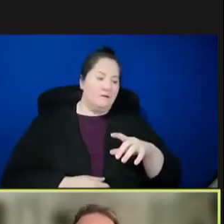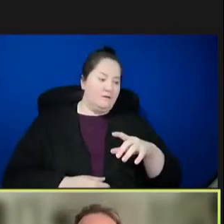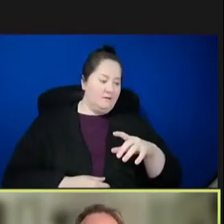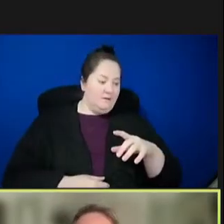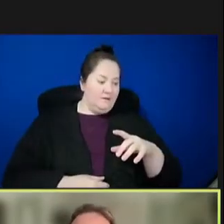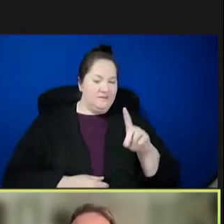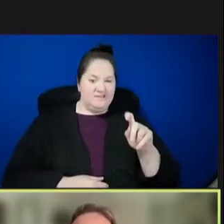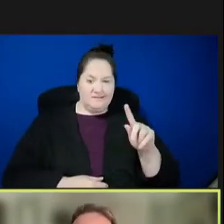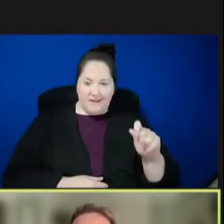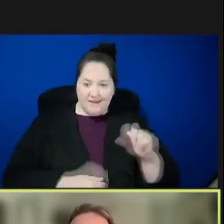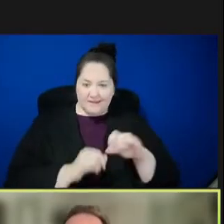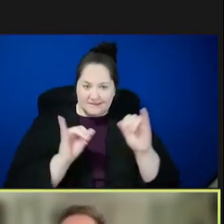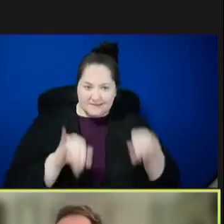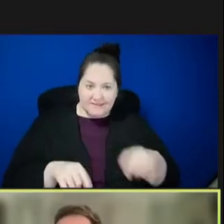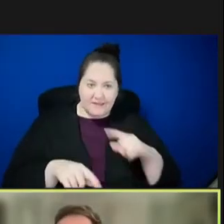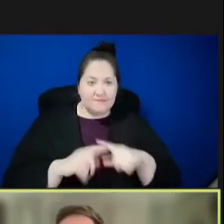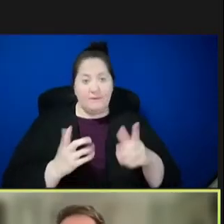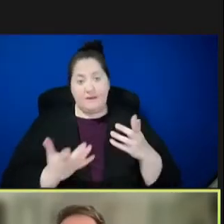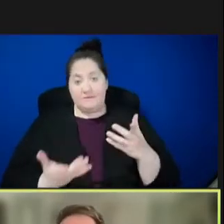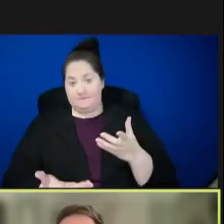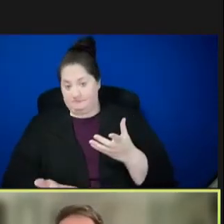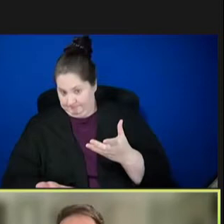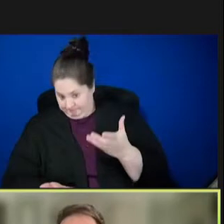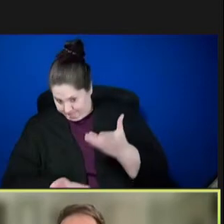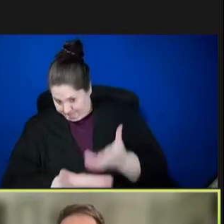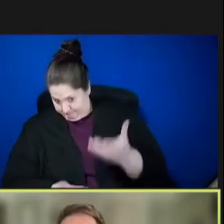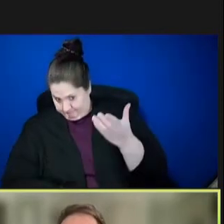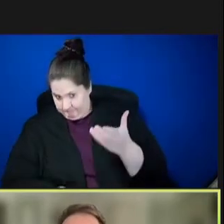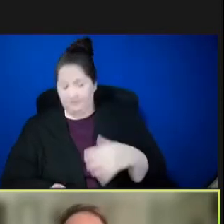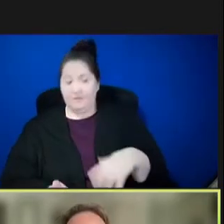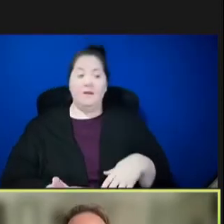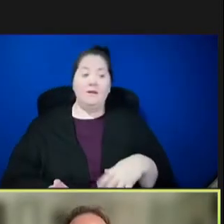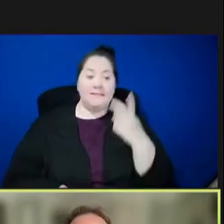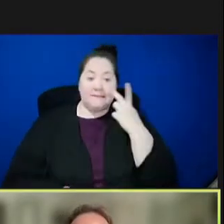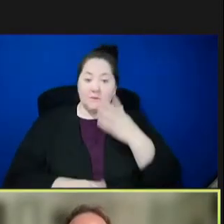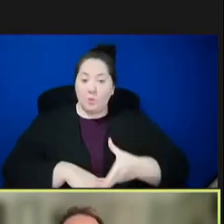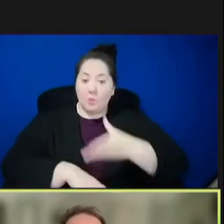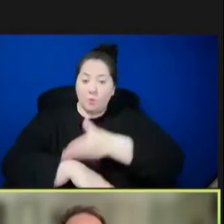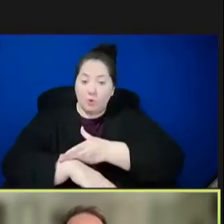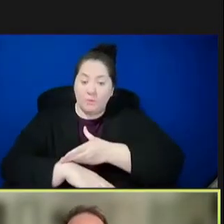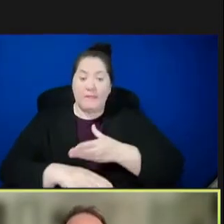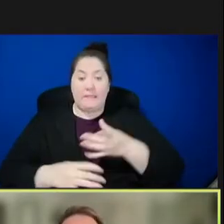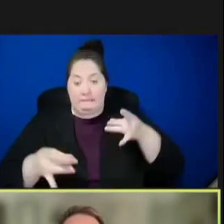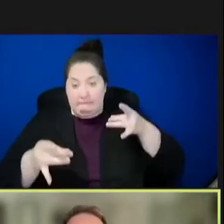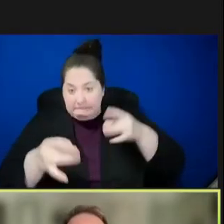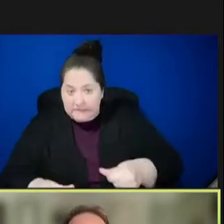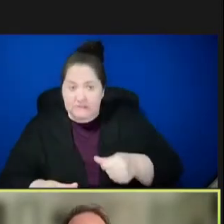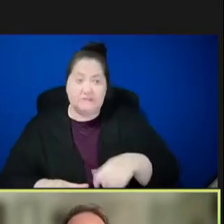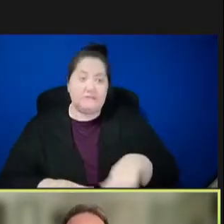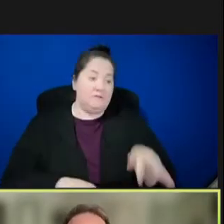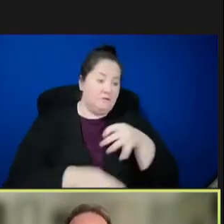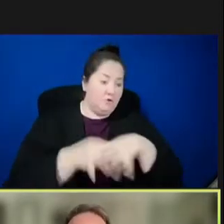clinical efficacy. We got to show improvement in efficiency over current clinical or lab